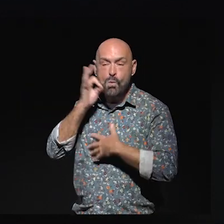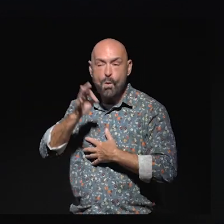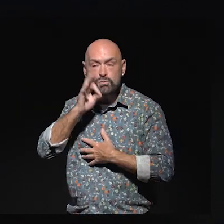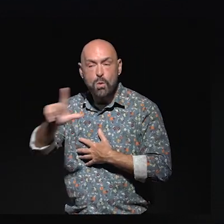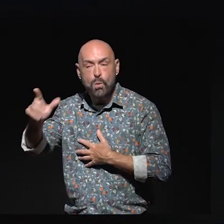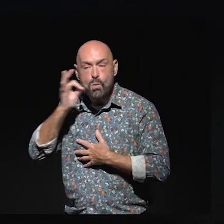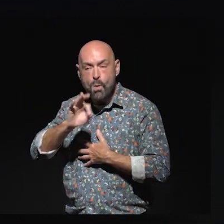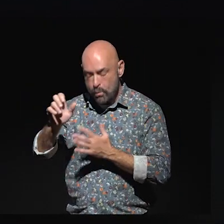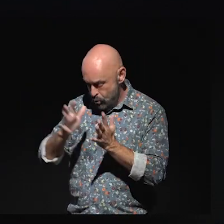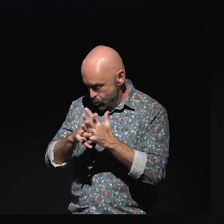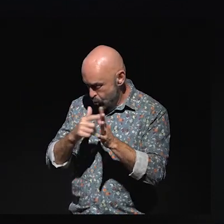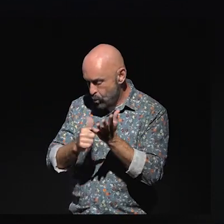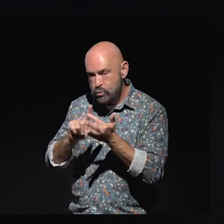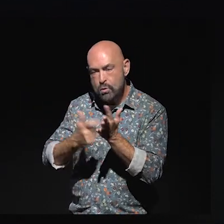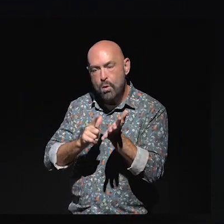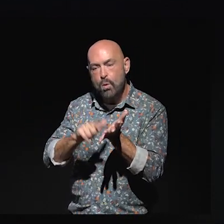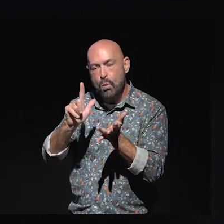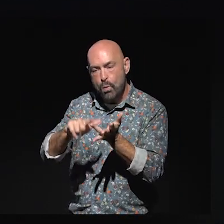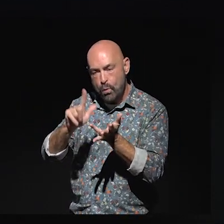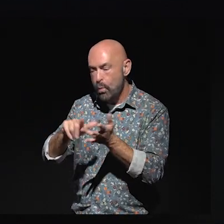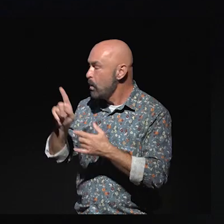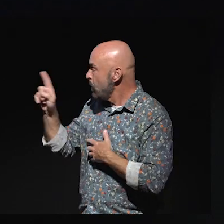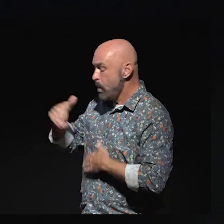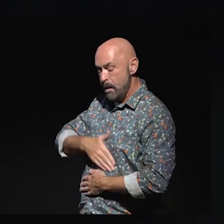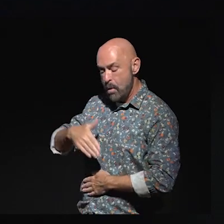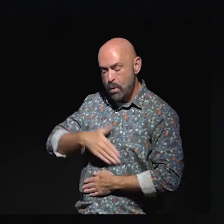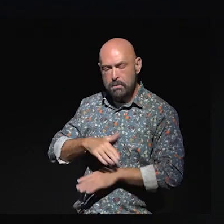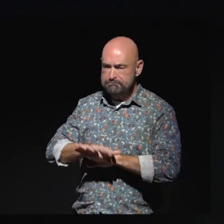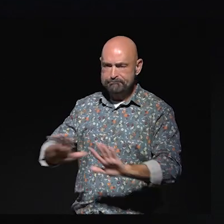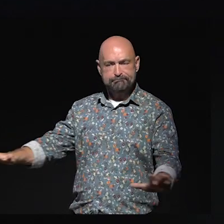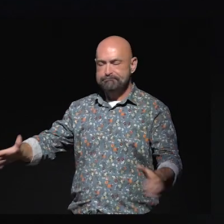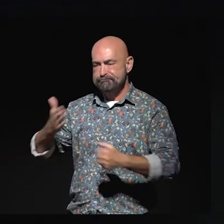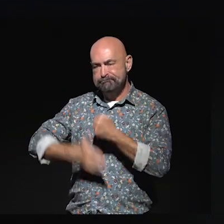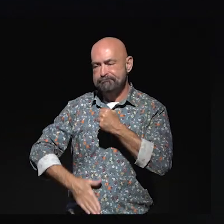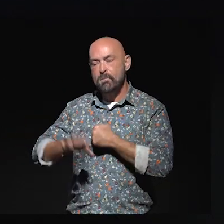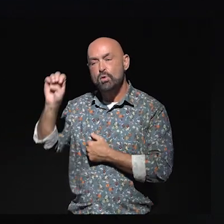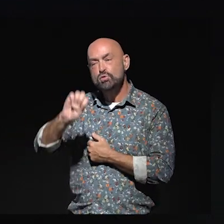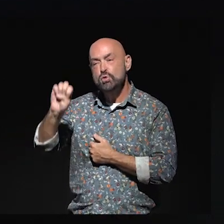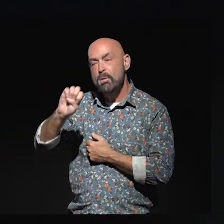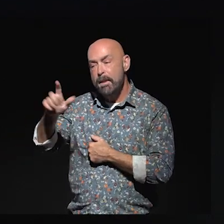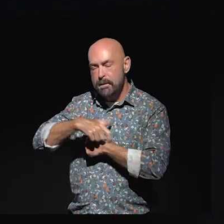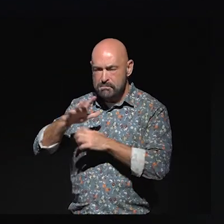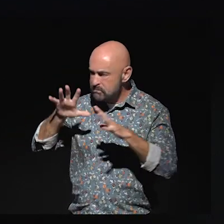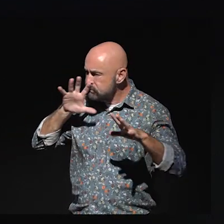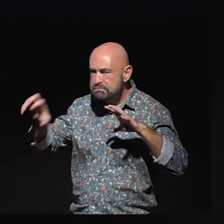The Napoleonic adventure is over. Europe, which had been a closed shop, as it were,